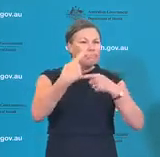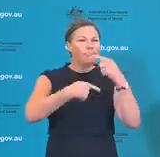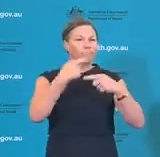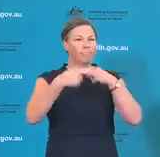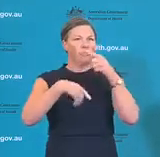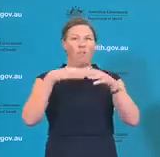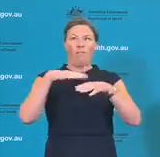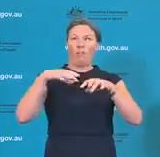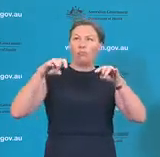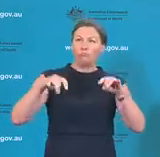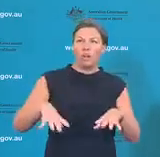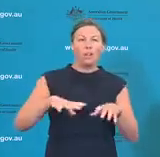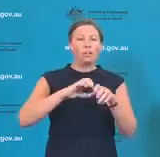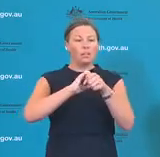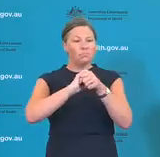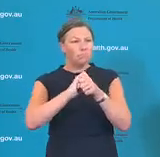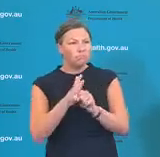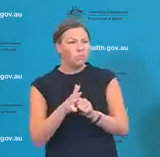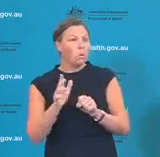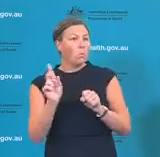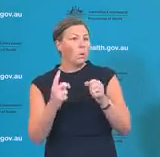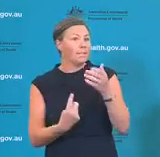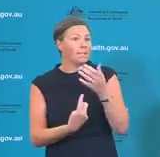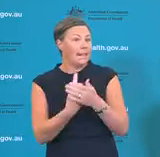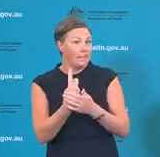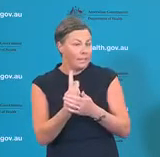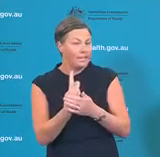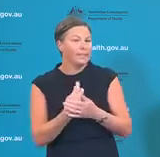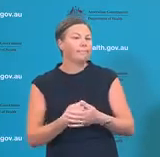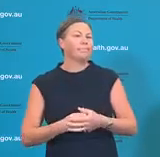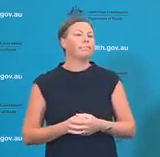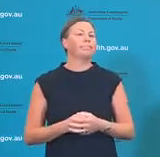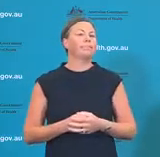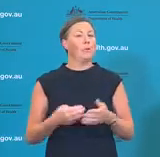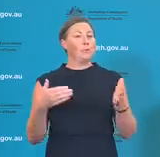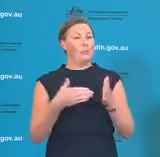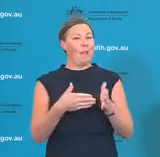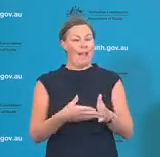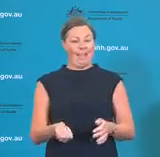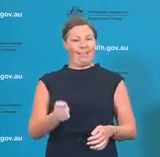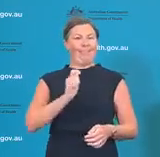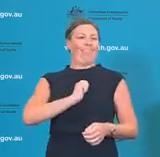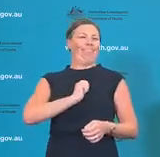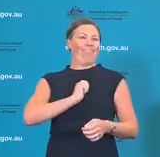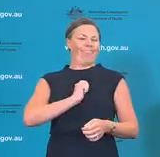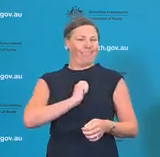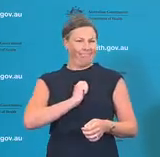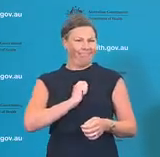Australia in relation to this pandemic. Today it's my turn. So first of all, let